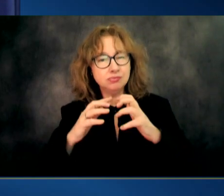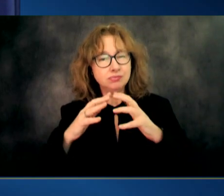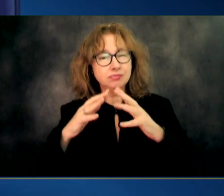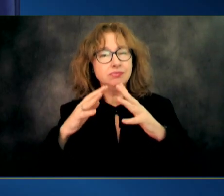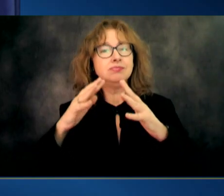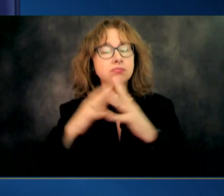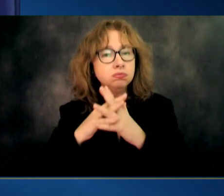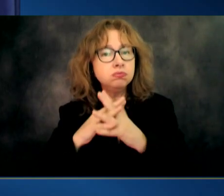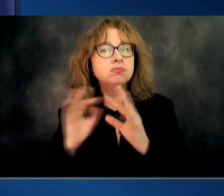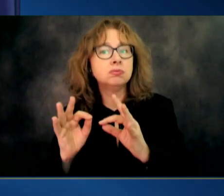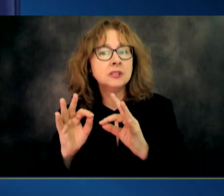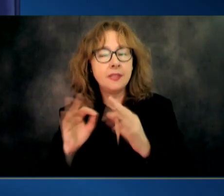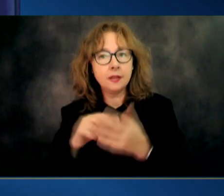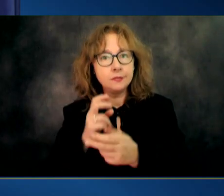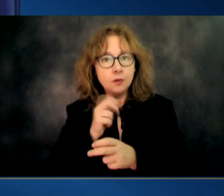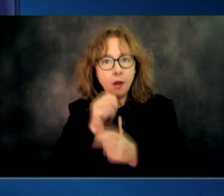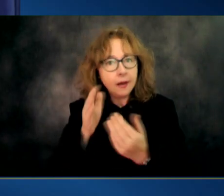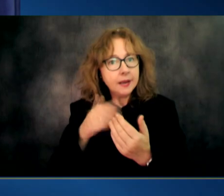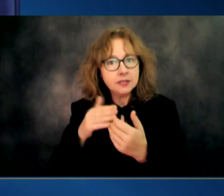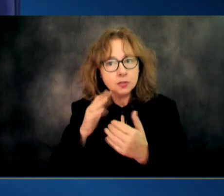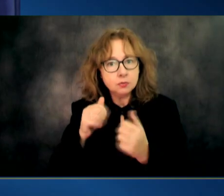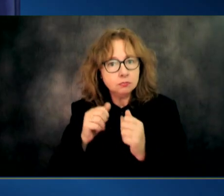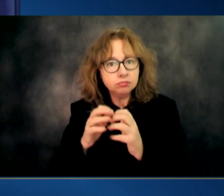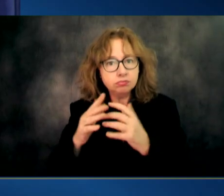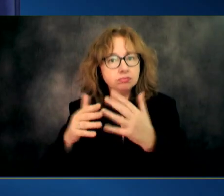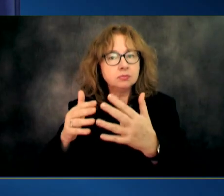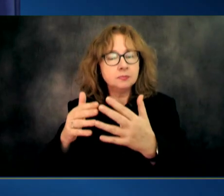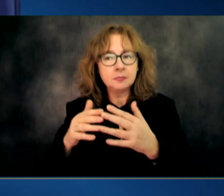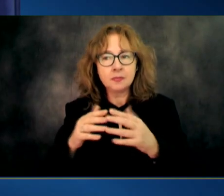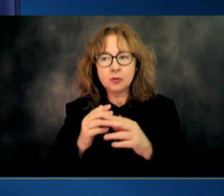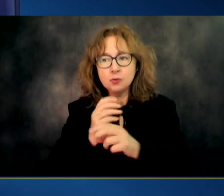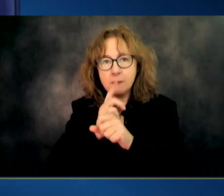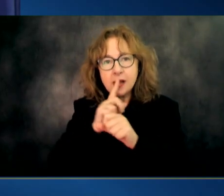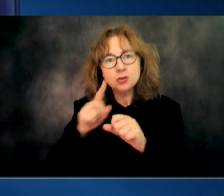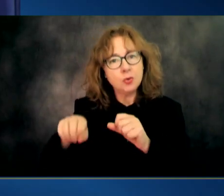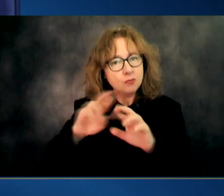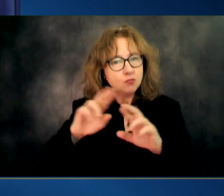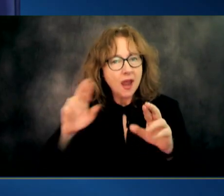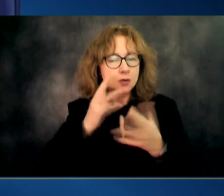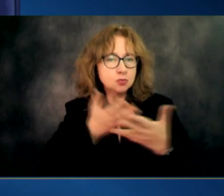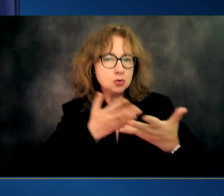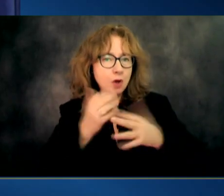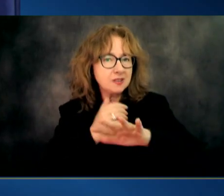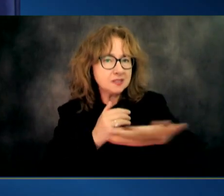that they are equipped to, you know, service this population. Our federally qualified health